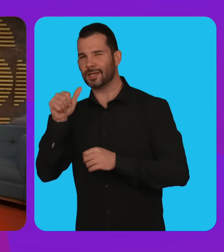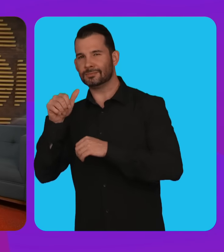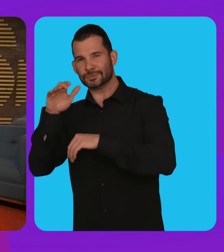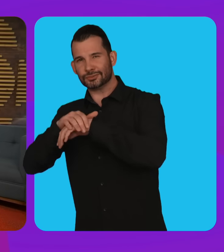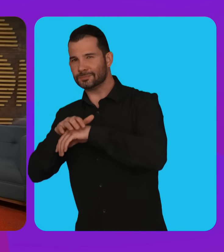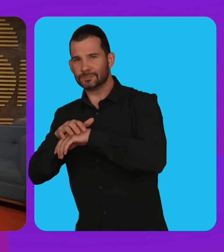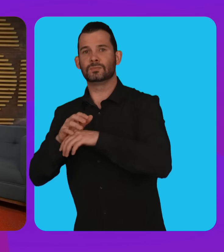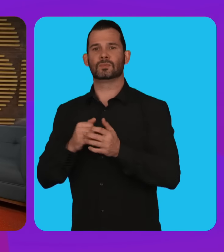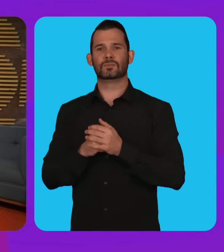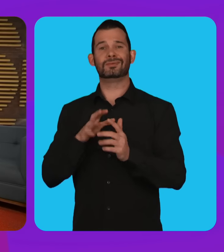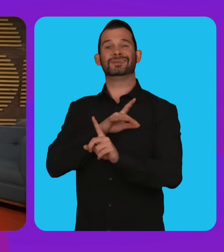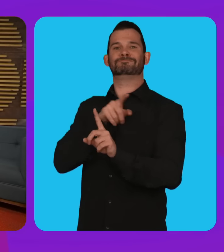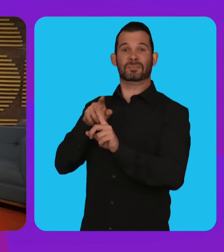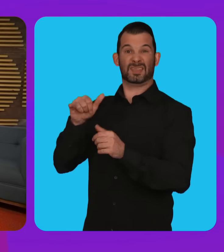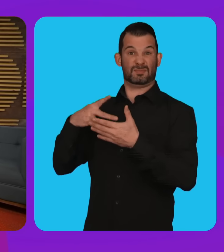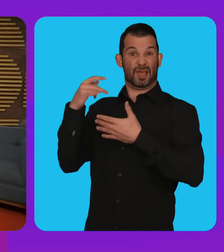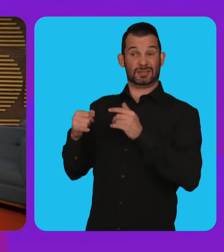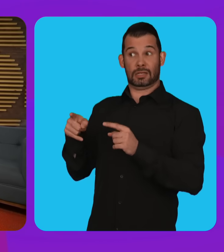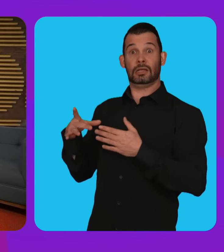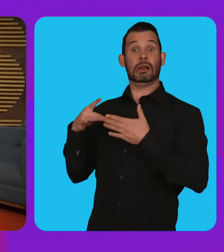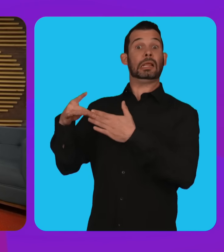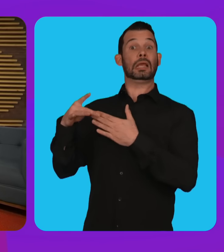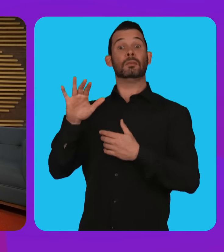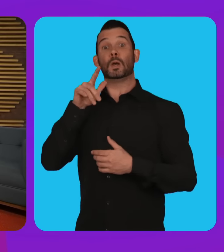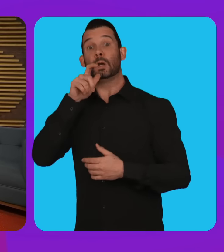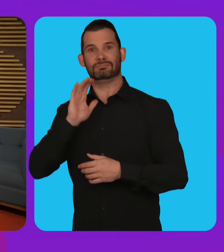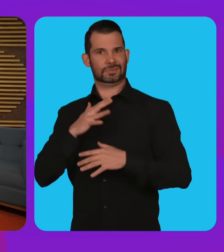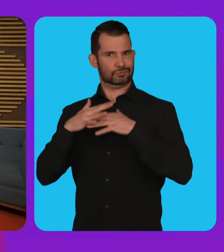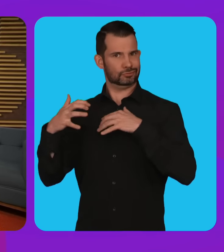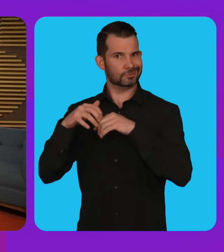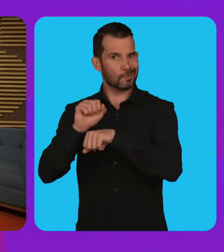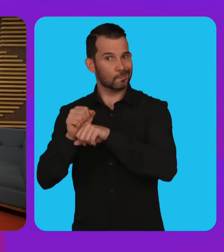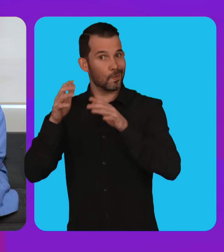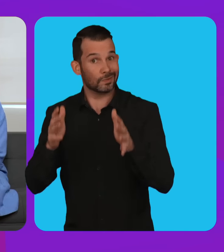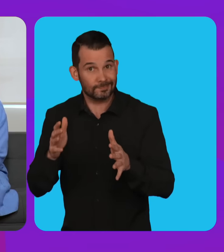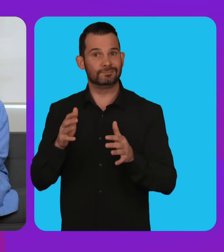[Interpreter 1] The project was led by our Indigenous employees